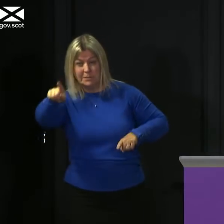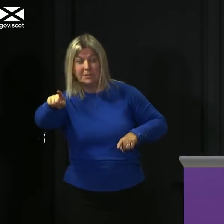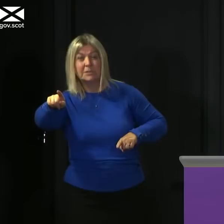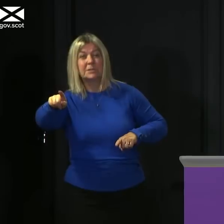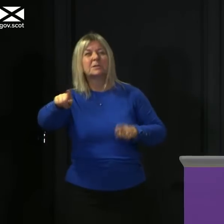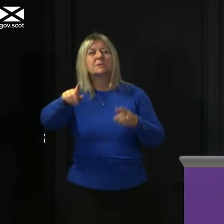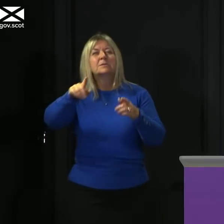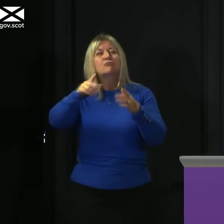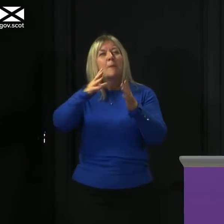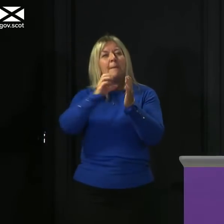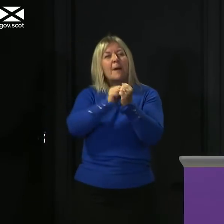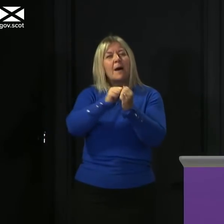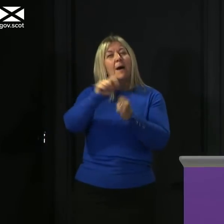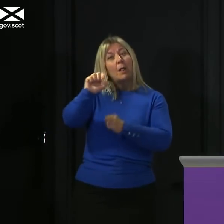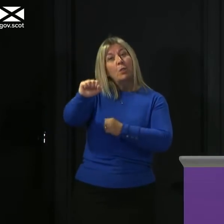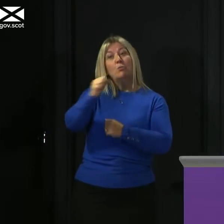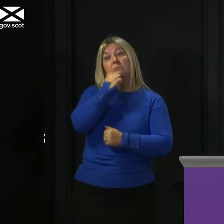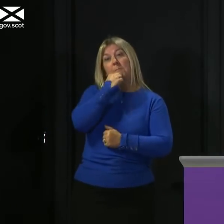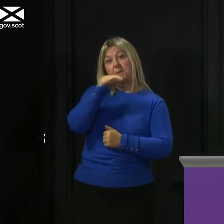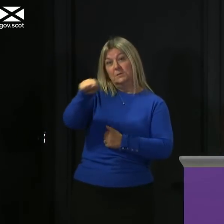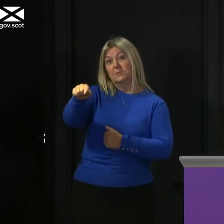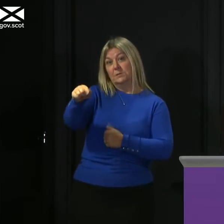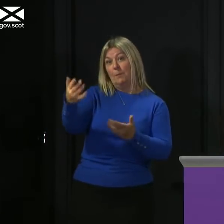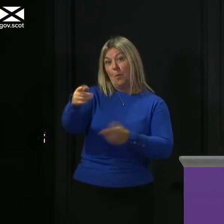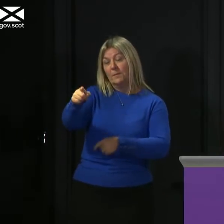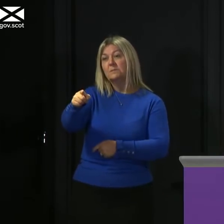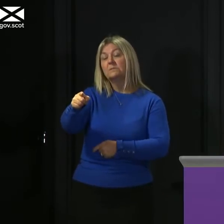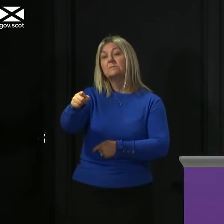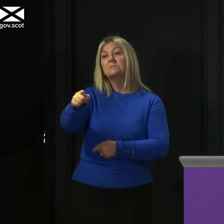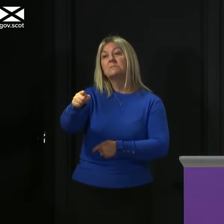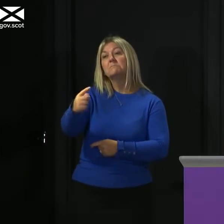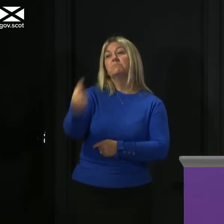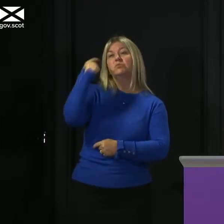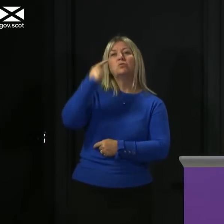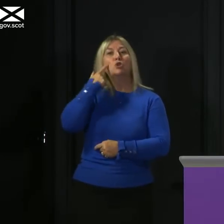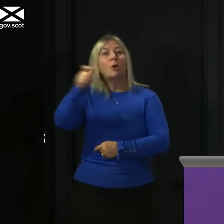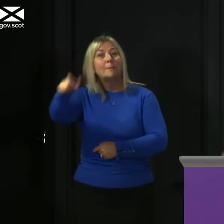ours did, and people there, as people here, were saying it is the younger age group, we are not